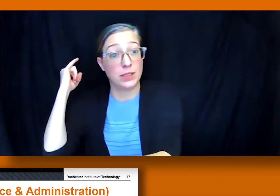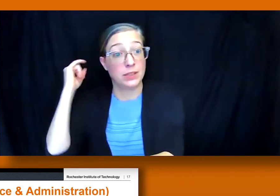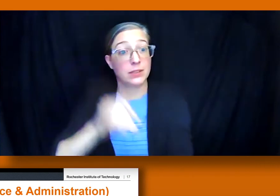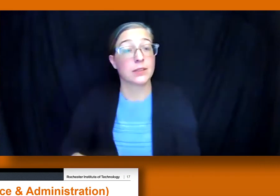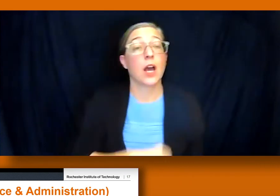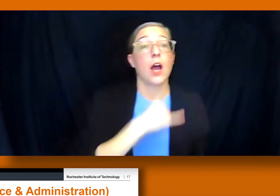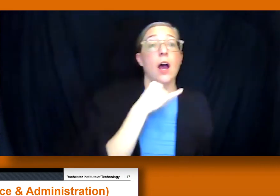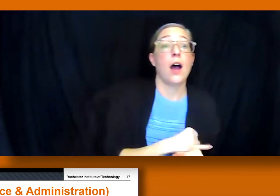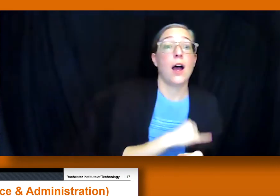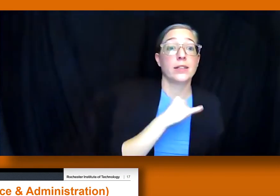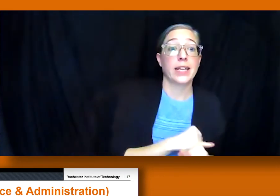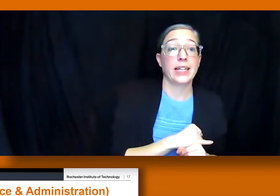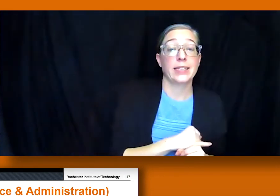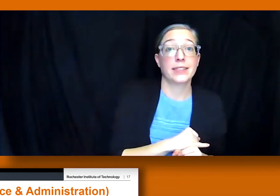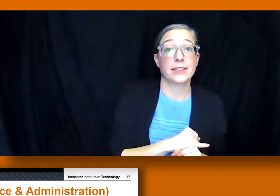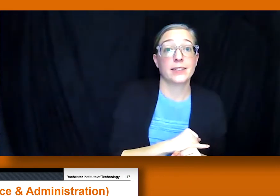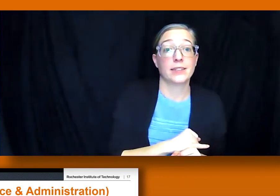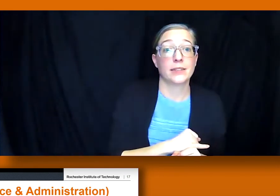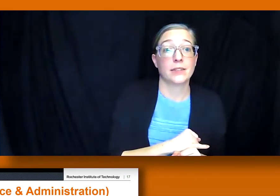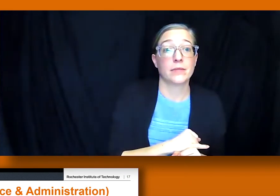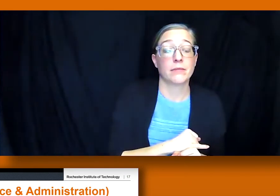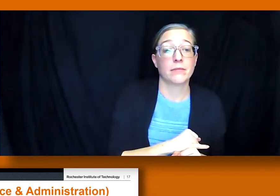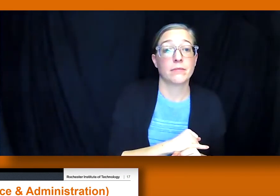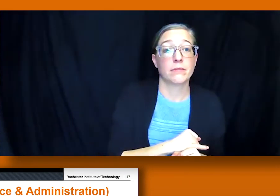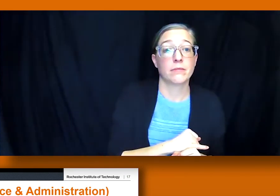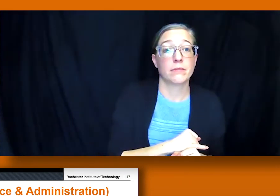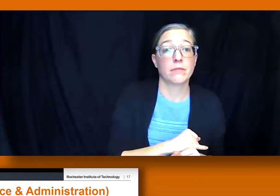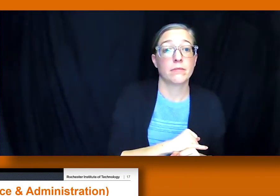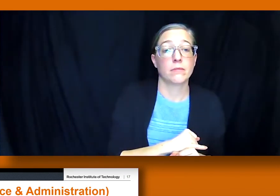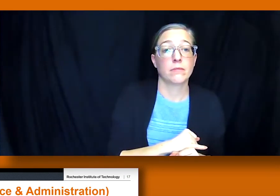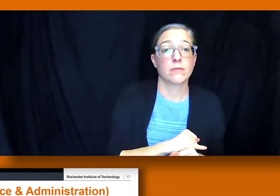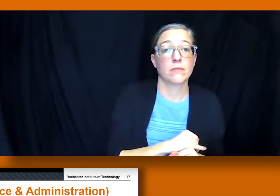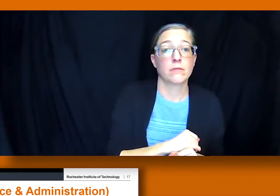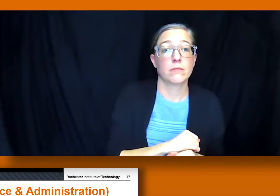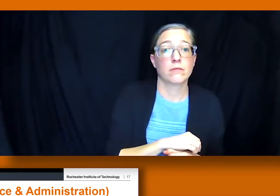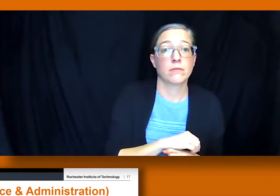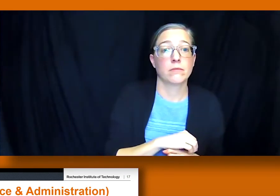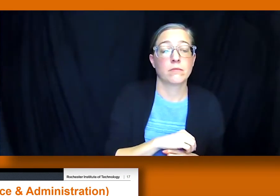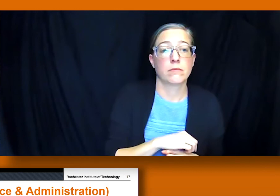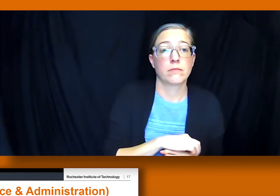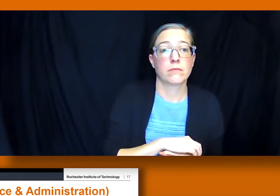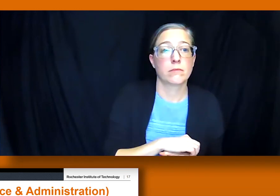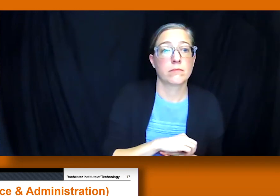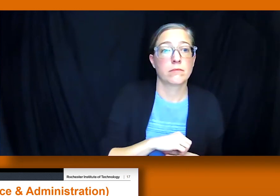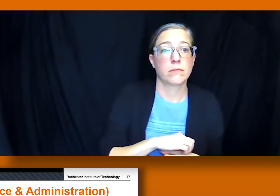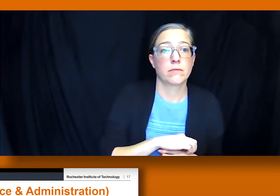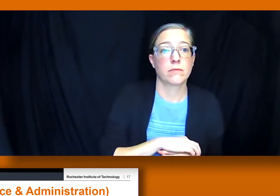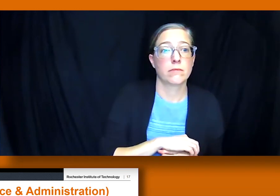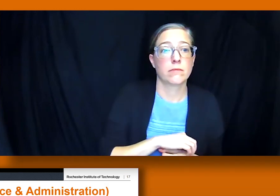happens overseas or in another part of the world outside of the US, um, and this would be--